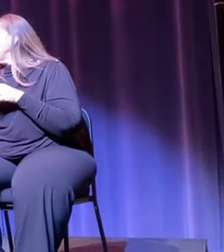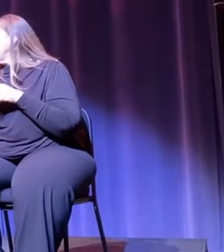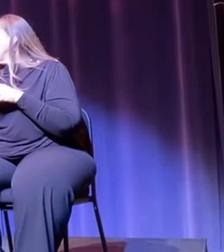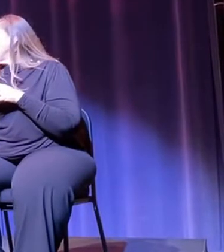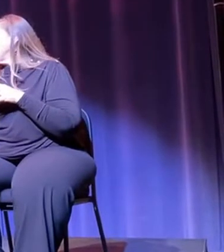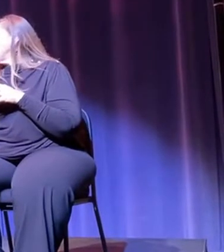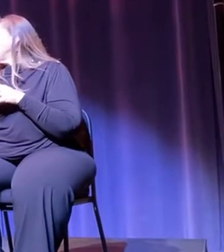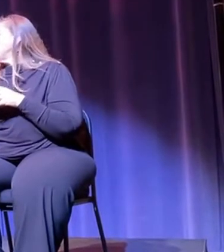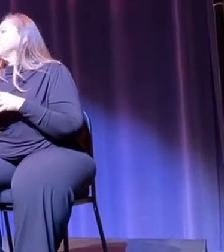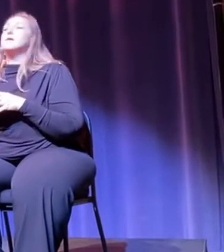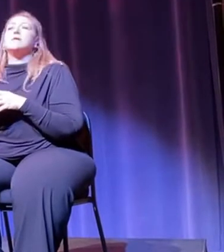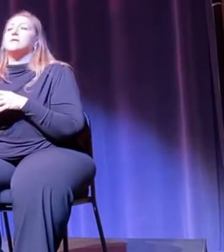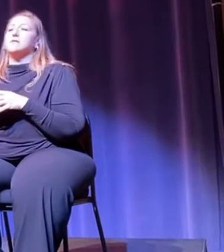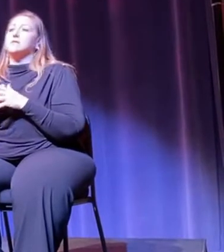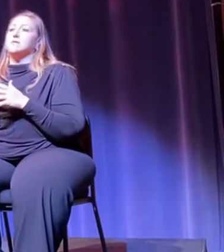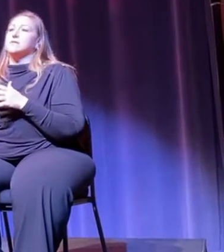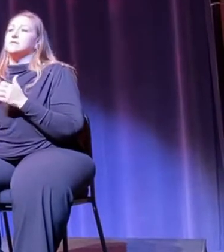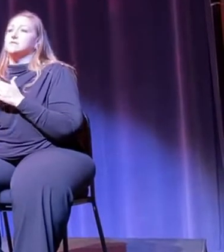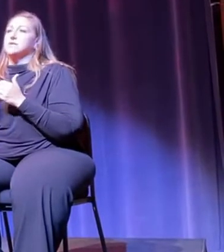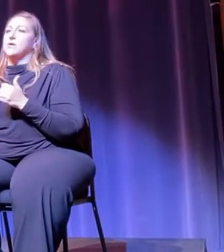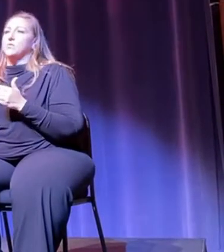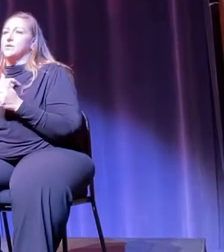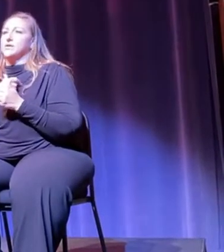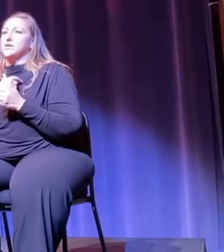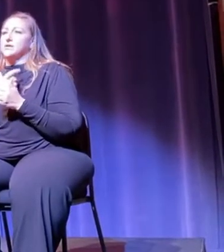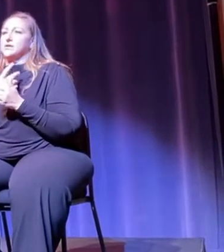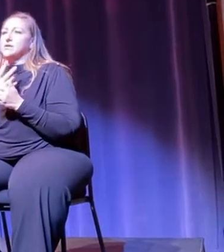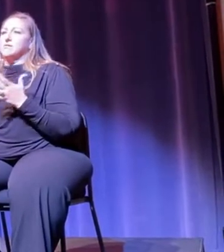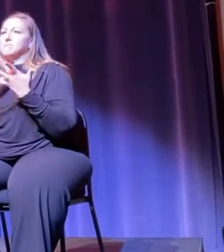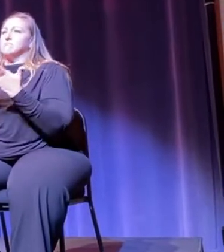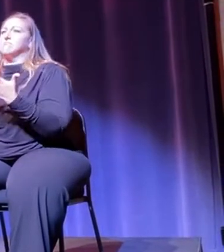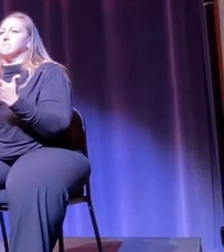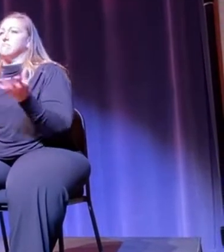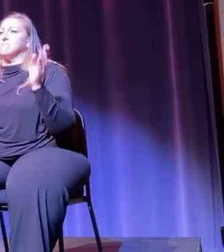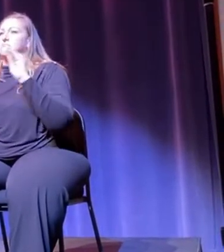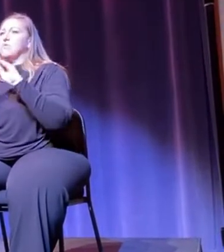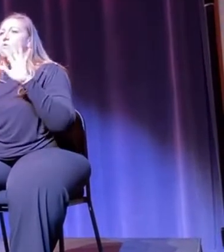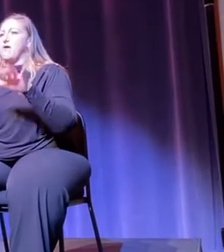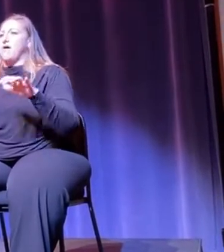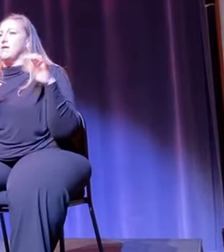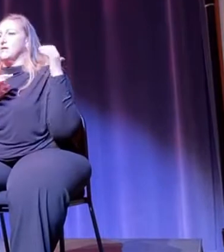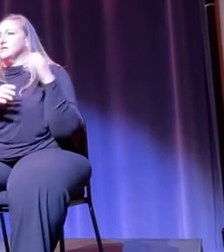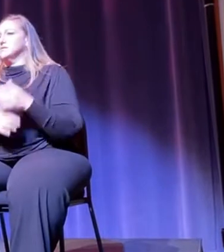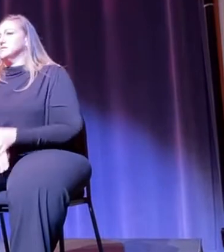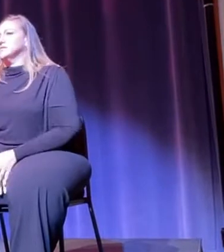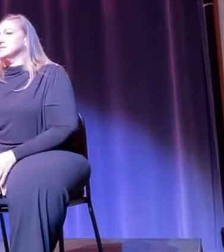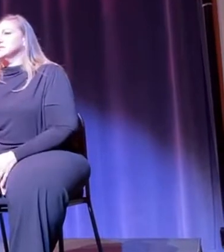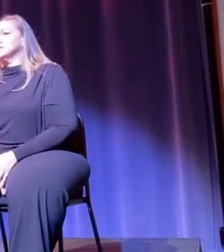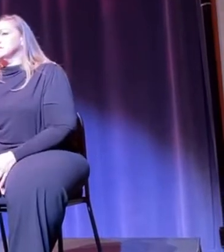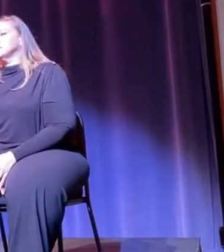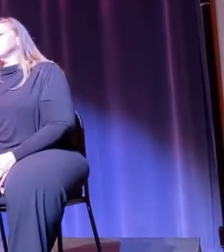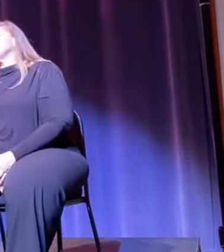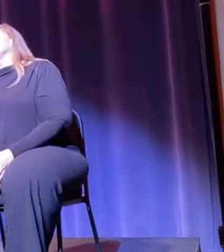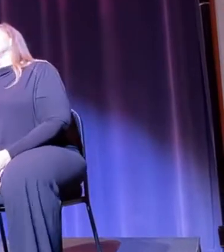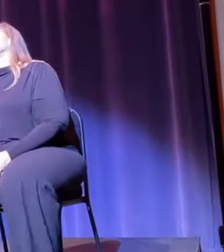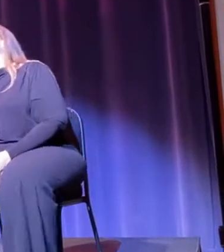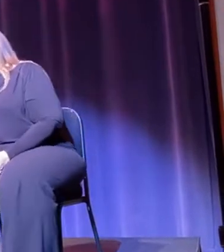Okay, all right. That's how we reach wider audiences and I think one of those things that comes really easily,